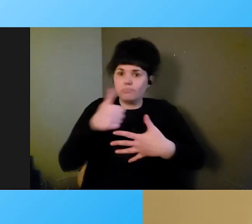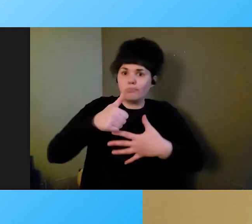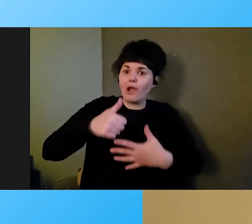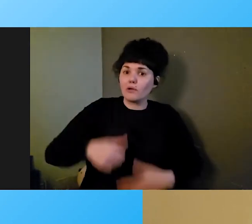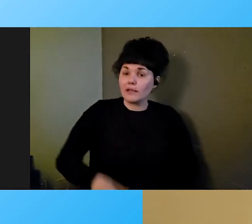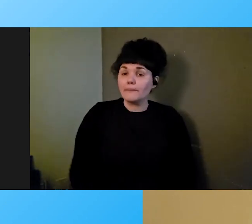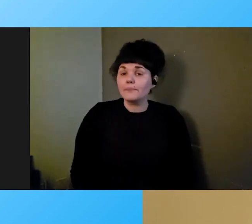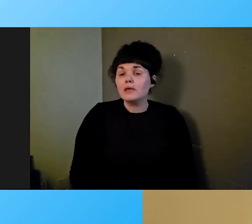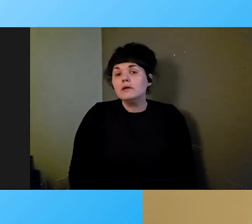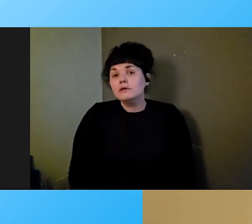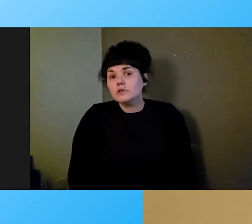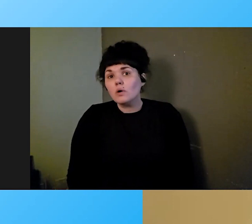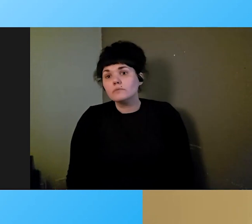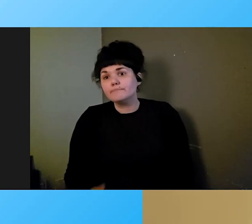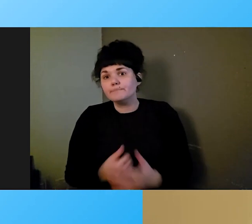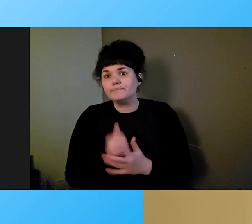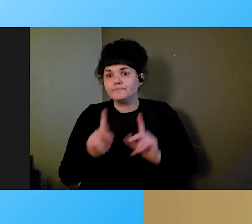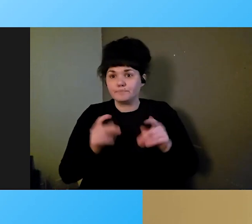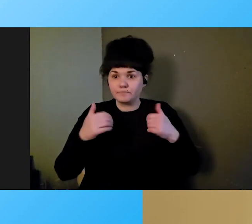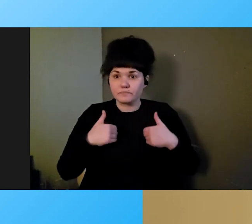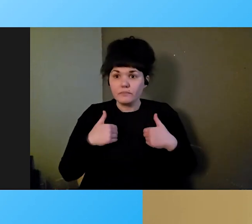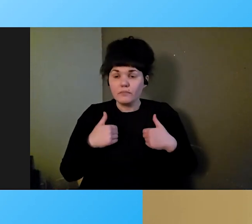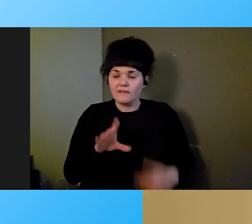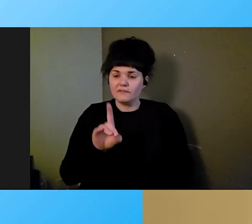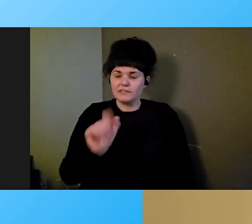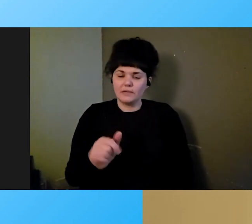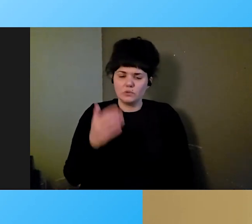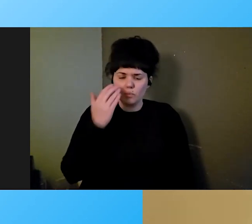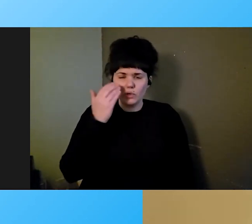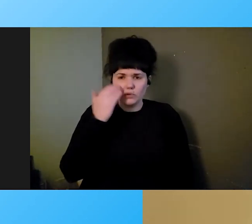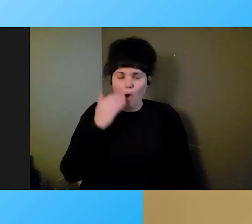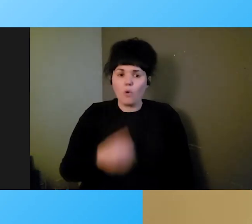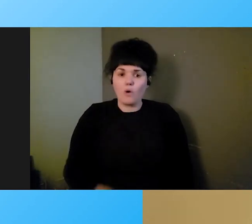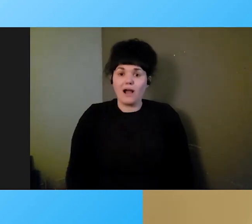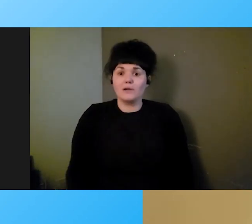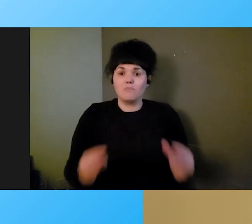really people with disabilities clearly disproportionately impacted during disasters and